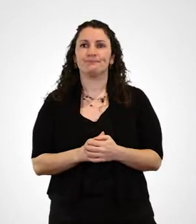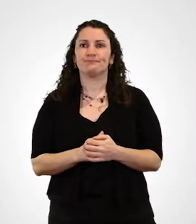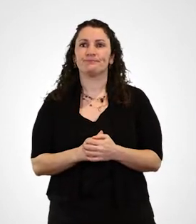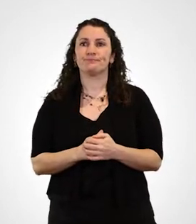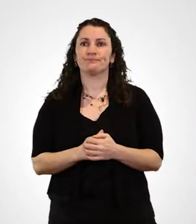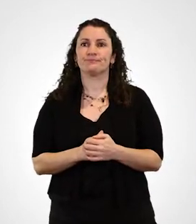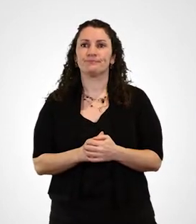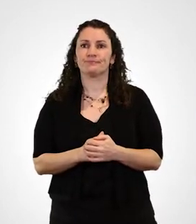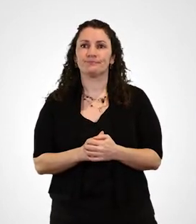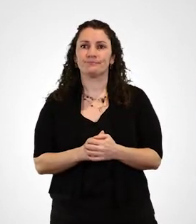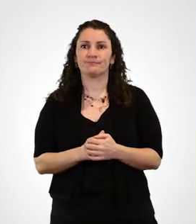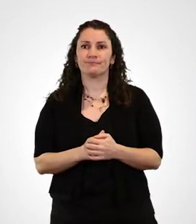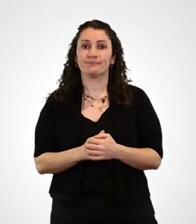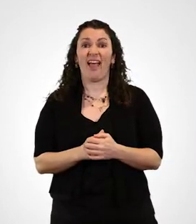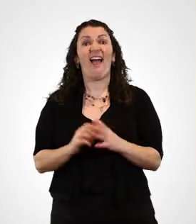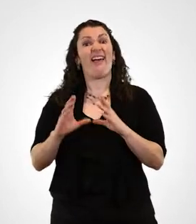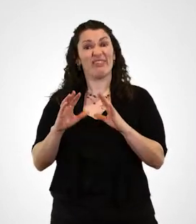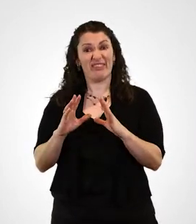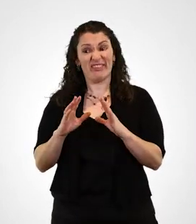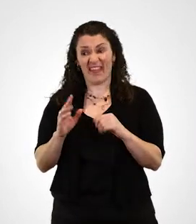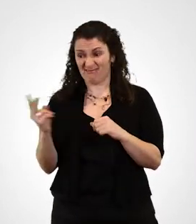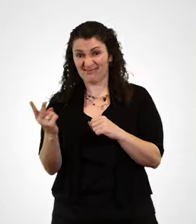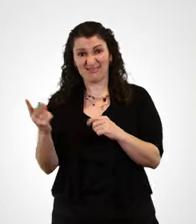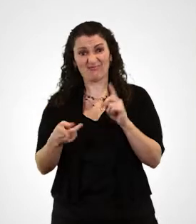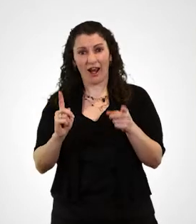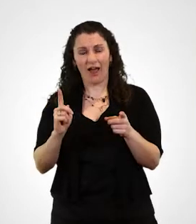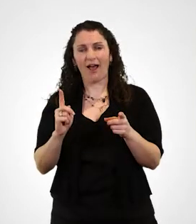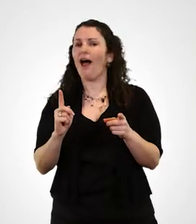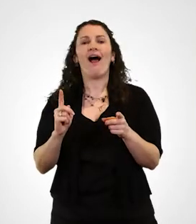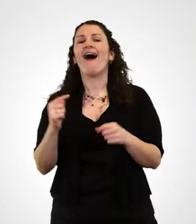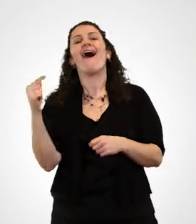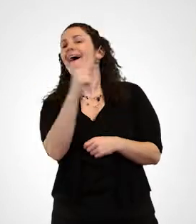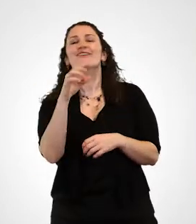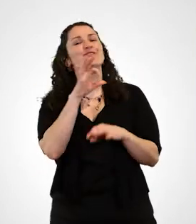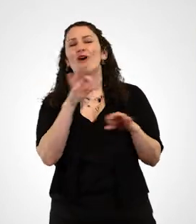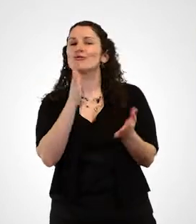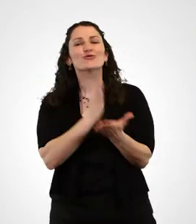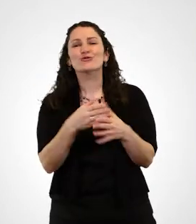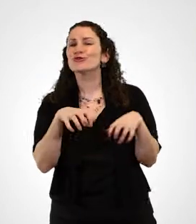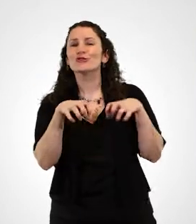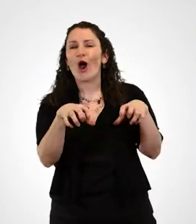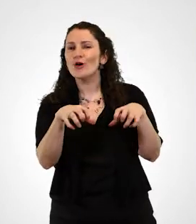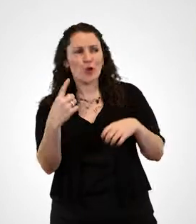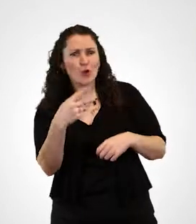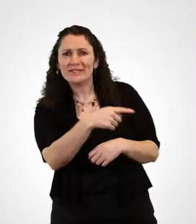Okay. Then they realised it was not a ghost. No, not a -- TEACHER: Who was it, was it a ghost?